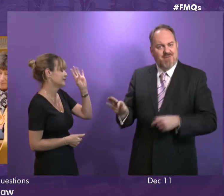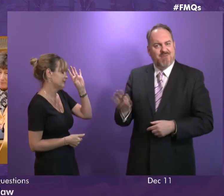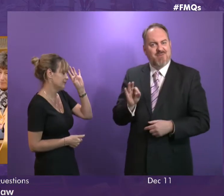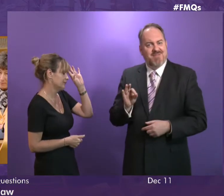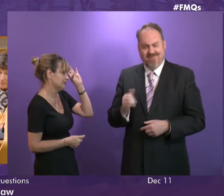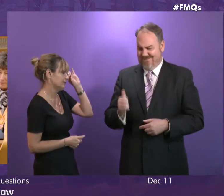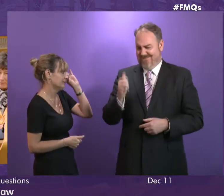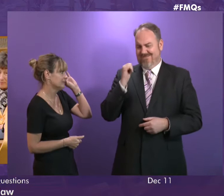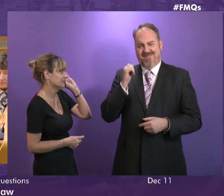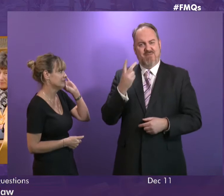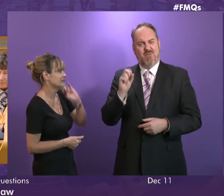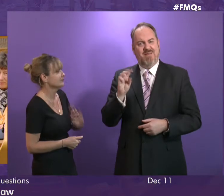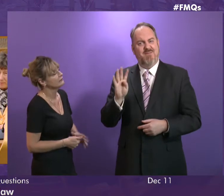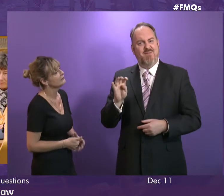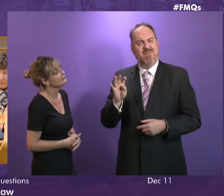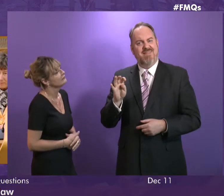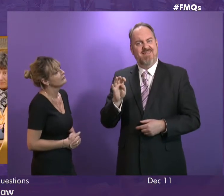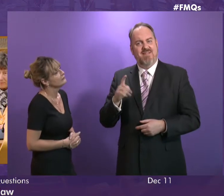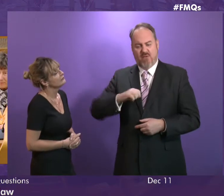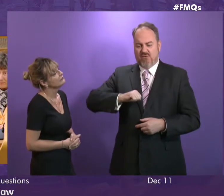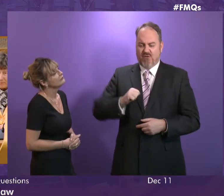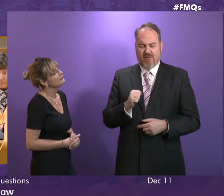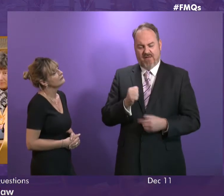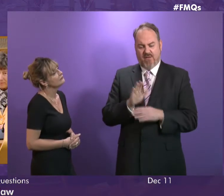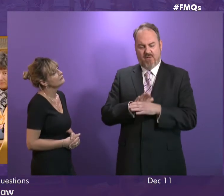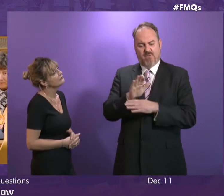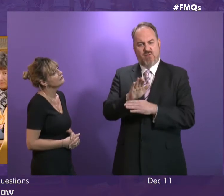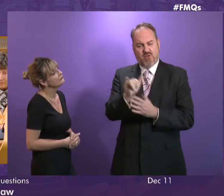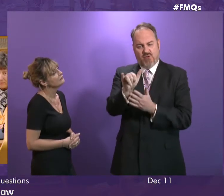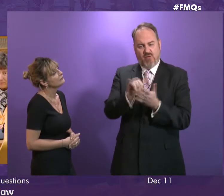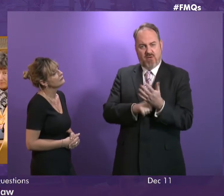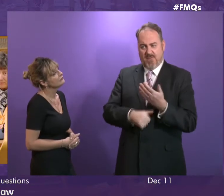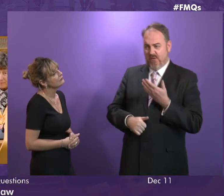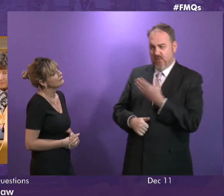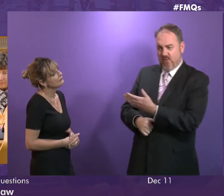Guide to an Independent Scotland”, which she arranged to send to every household that